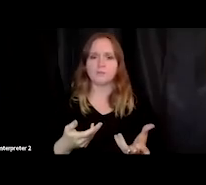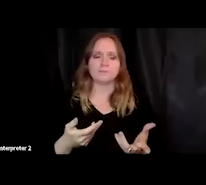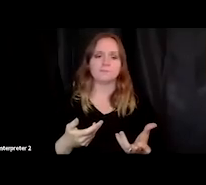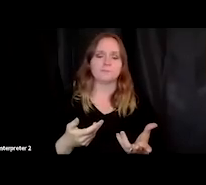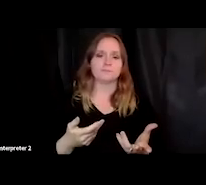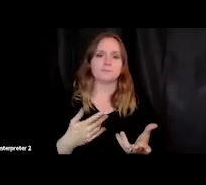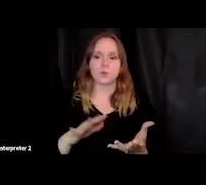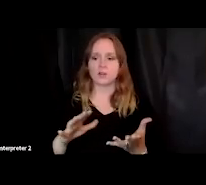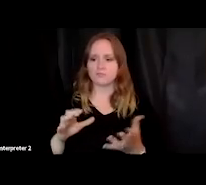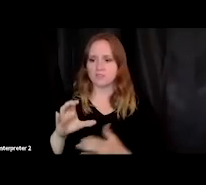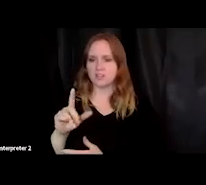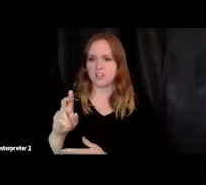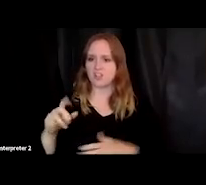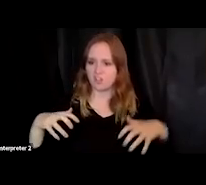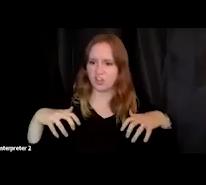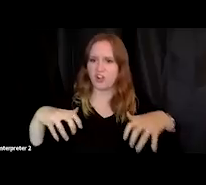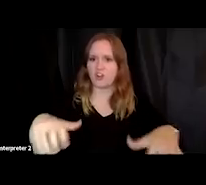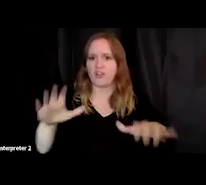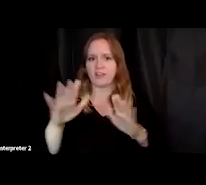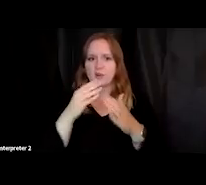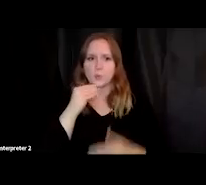which really disrupts basic living.